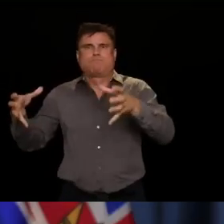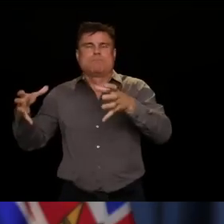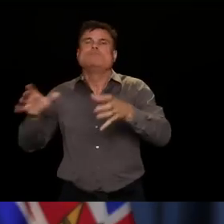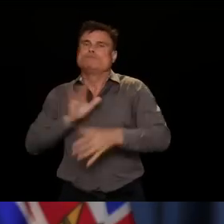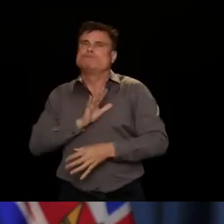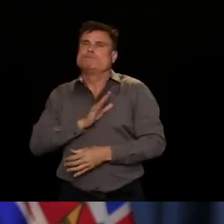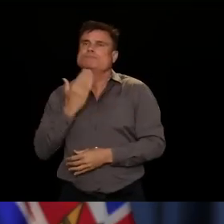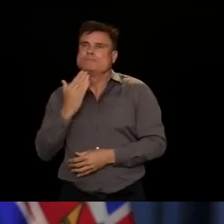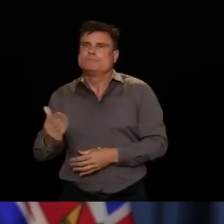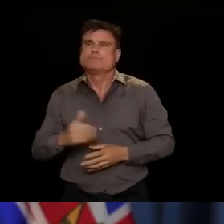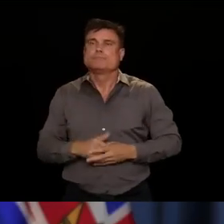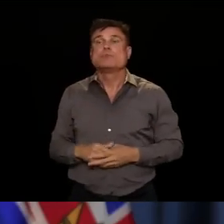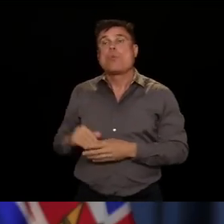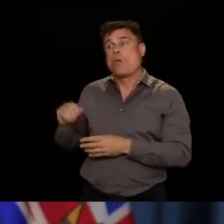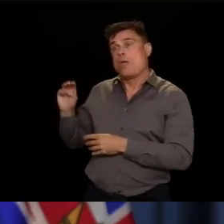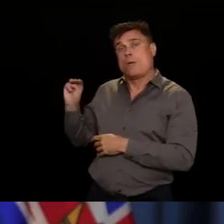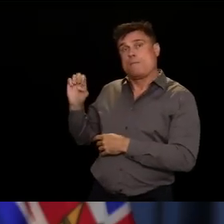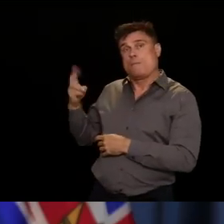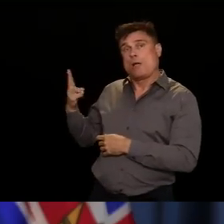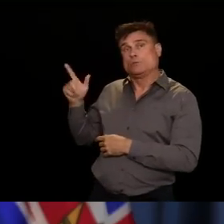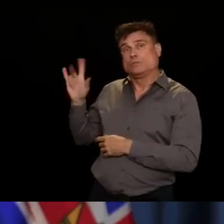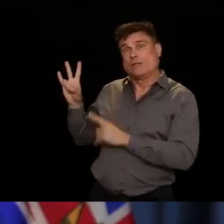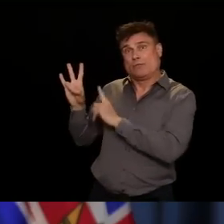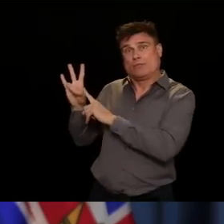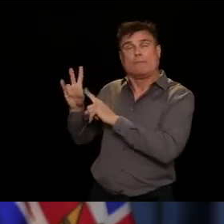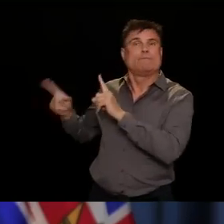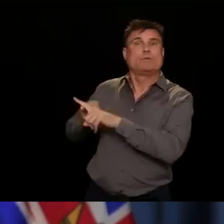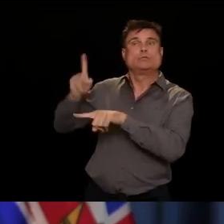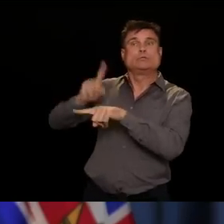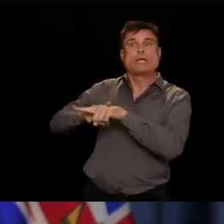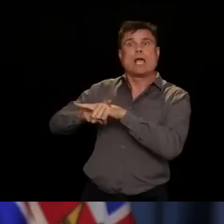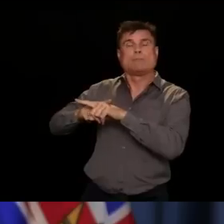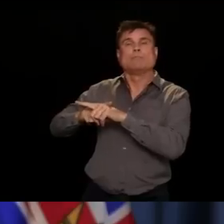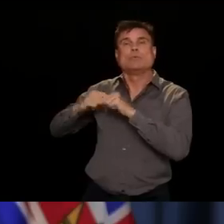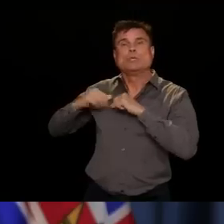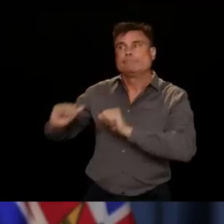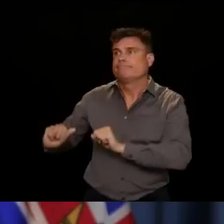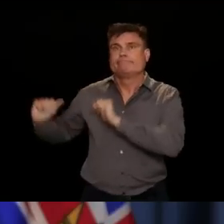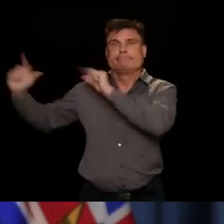report, today was our fifth, our 100th media presentation,